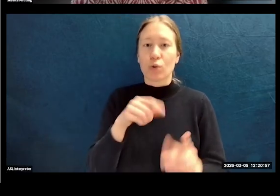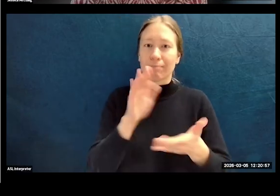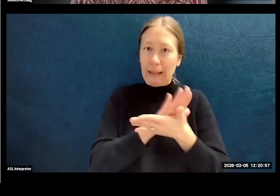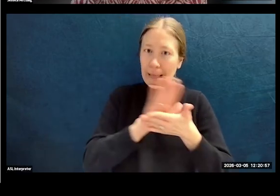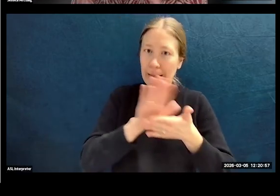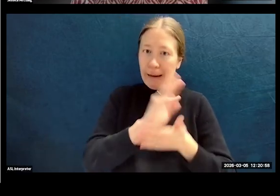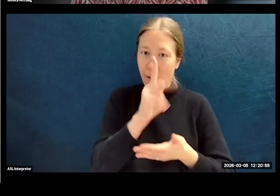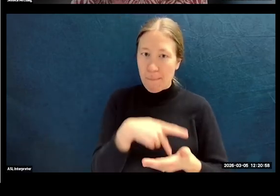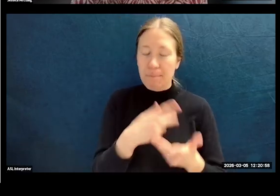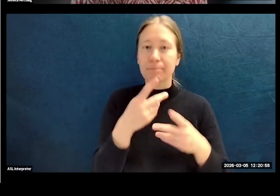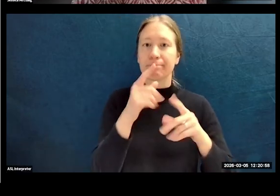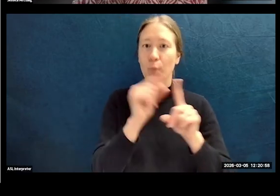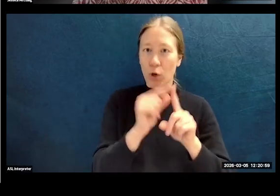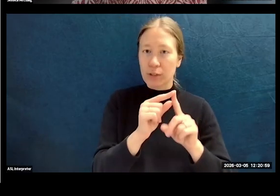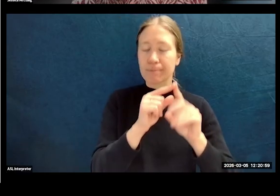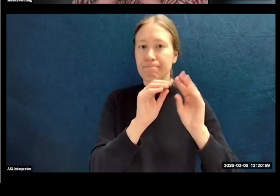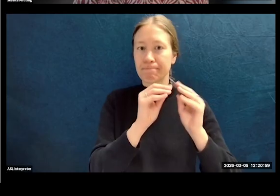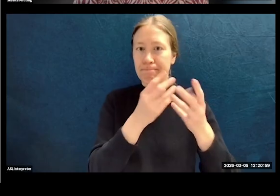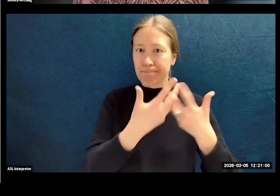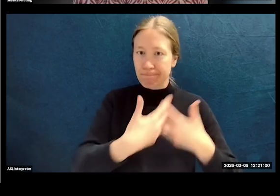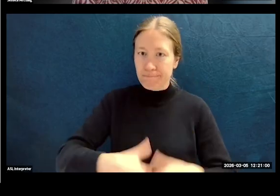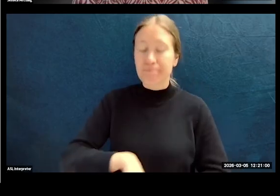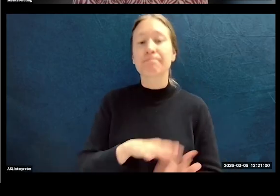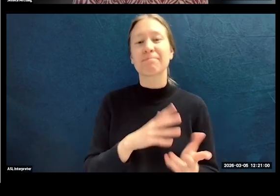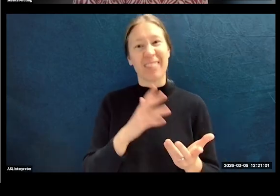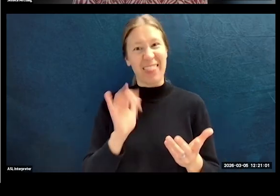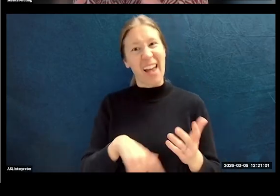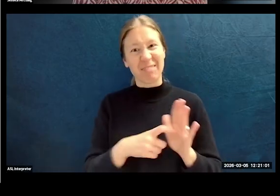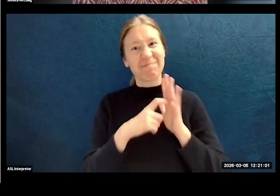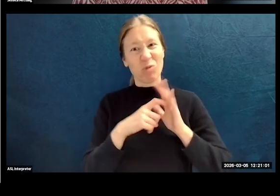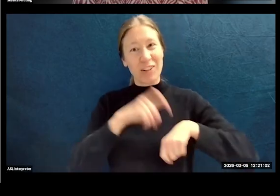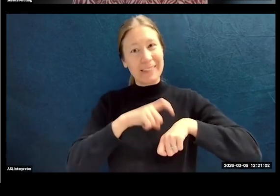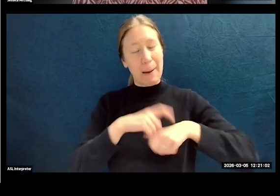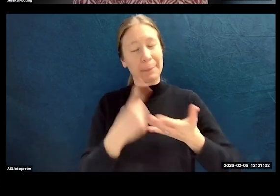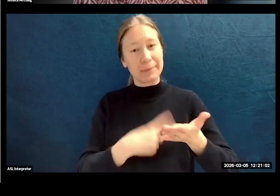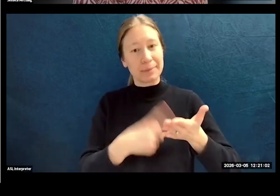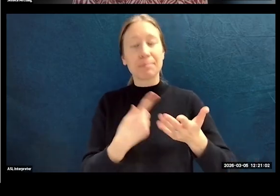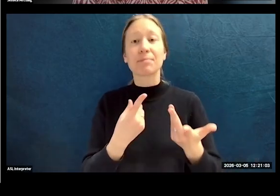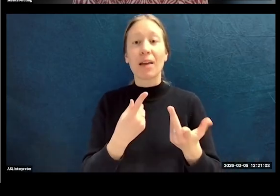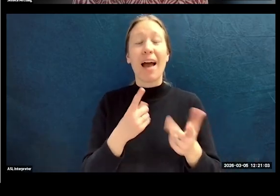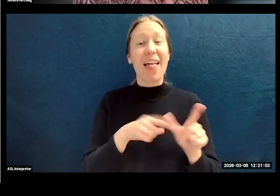And then from there what we would recommend is if you've pulled all of that text out and cleaned it up in that Word file,